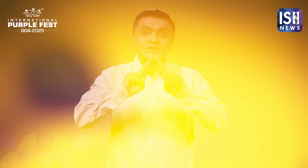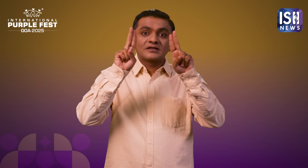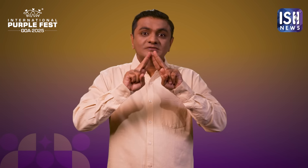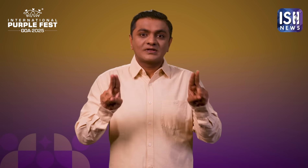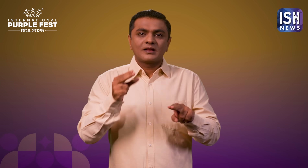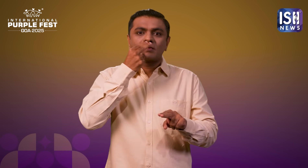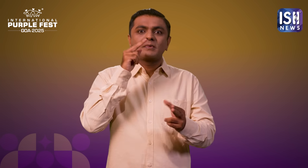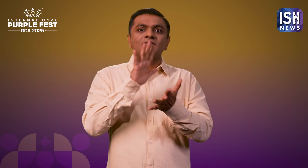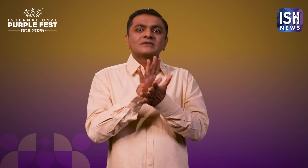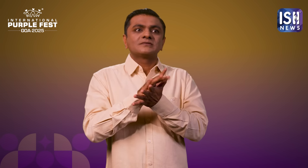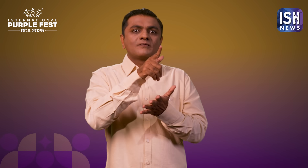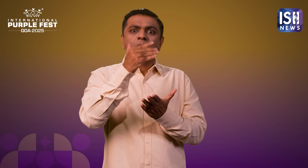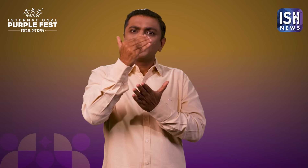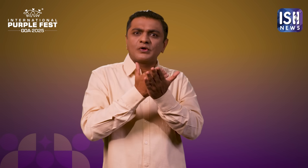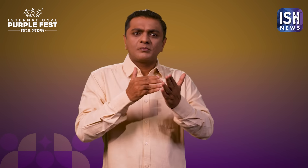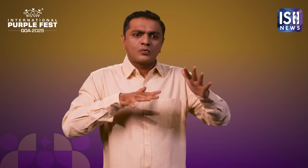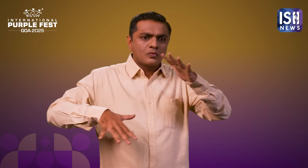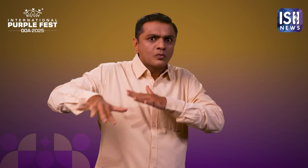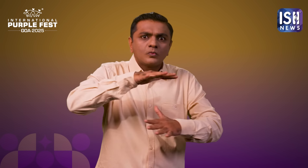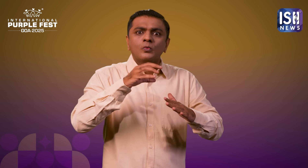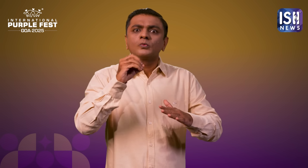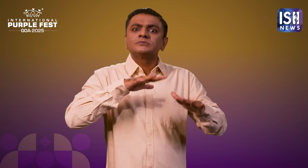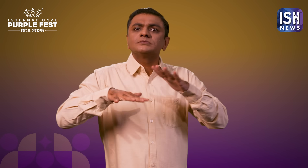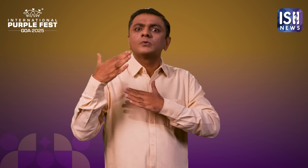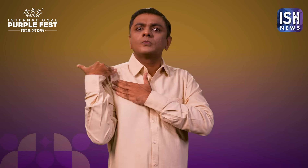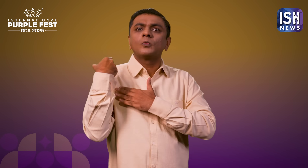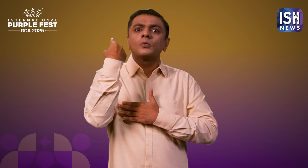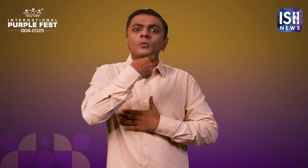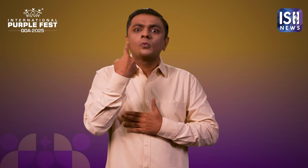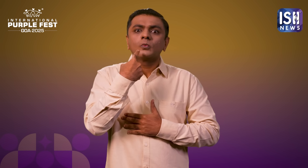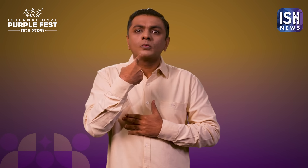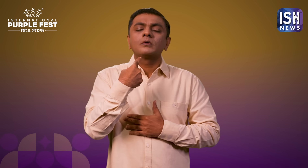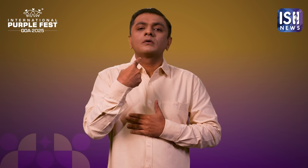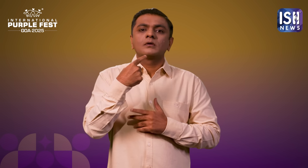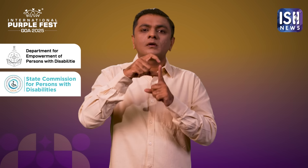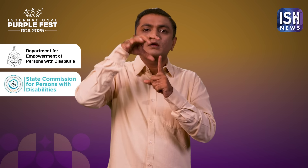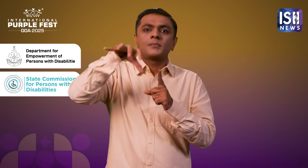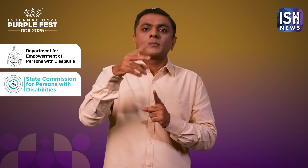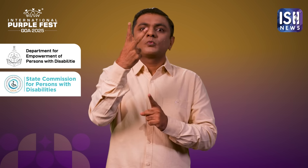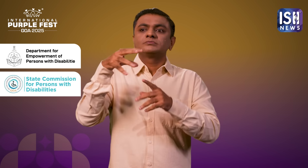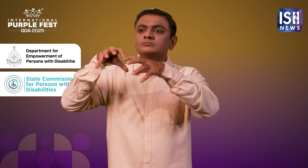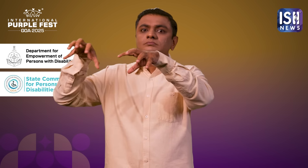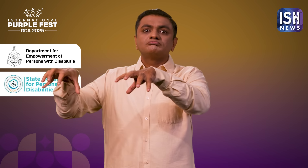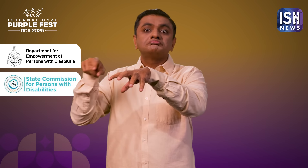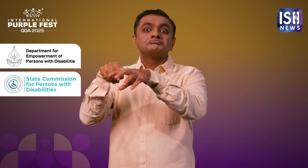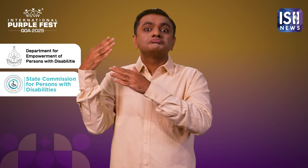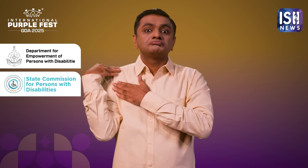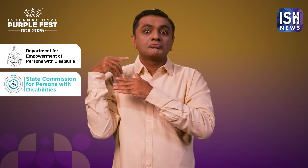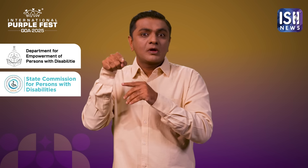Who is organising this fest? It is being by two departments,